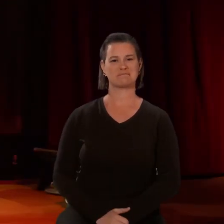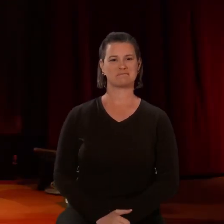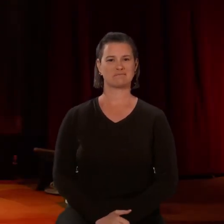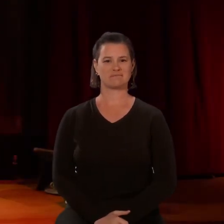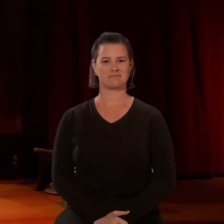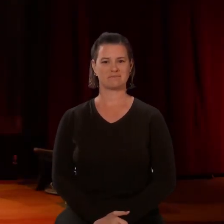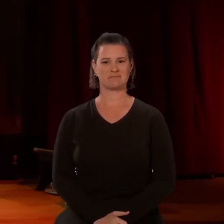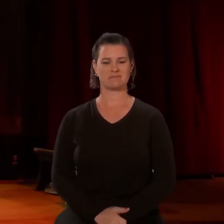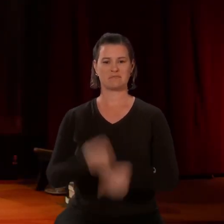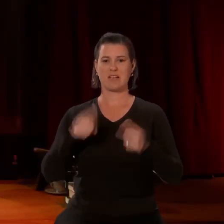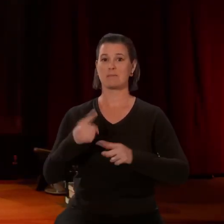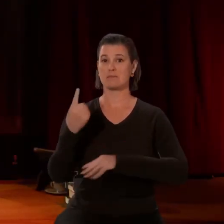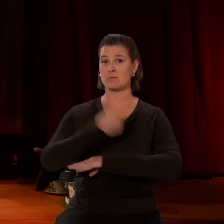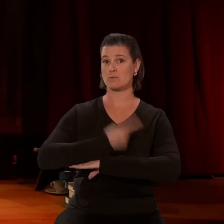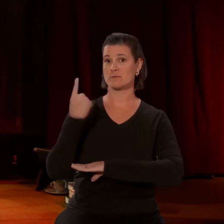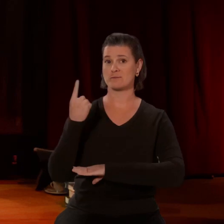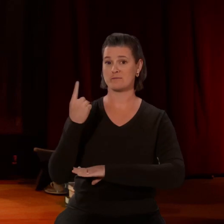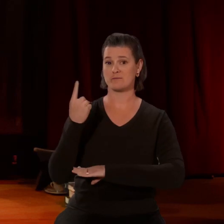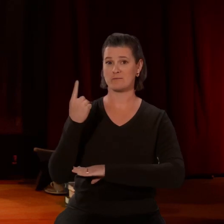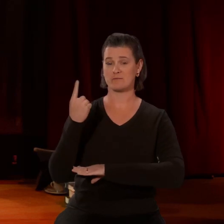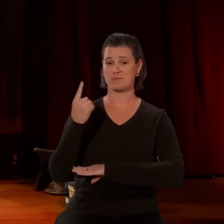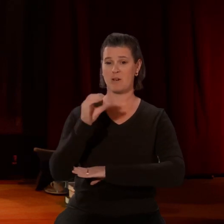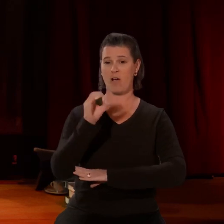Then came a day late in October,